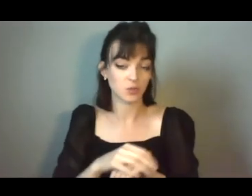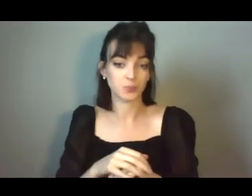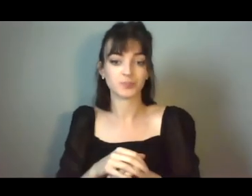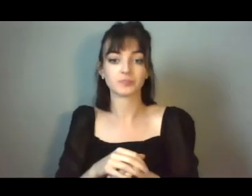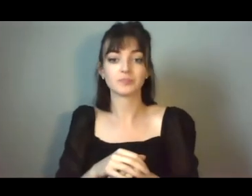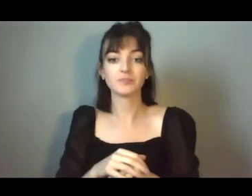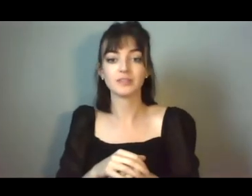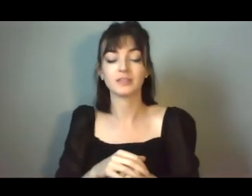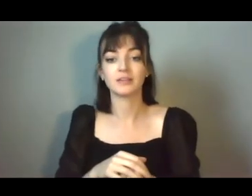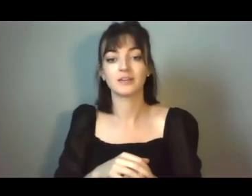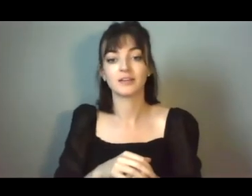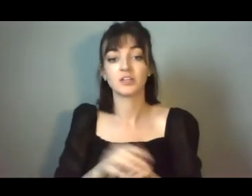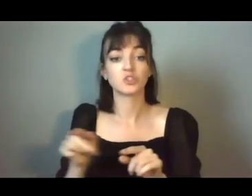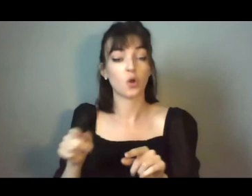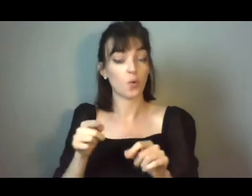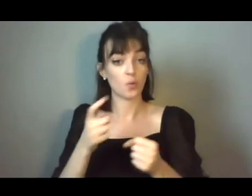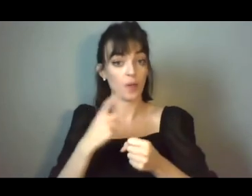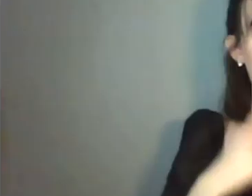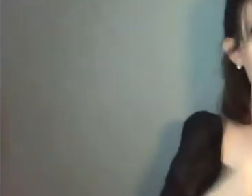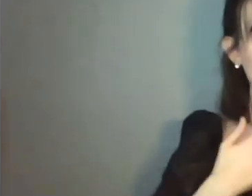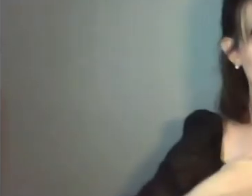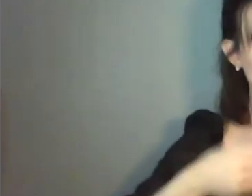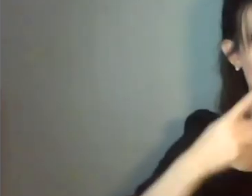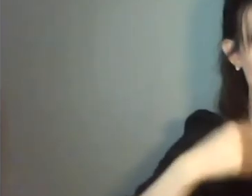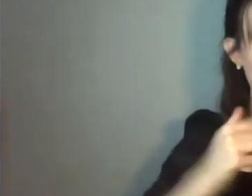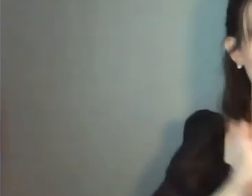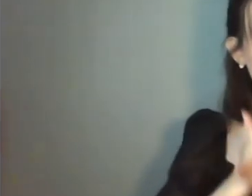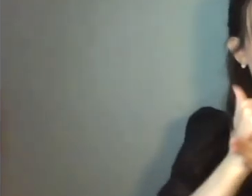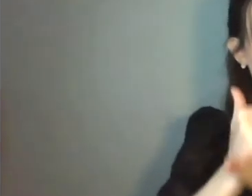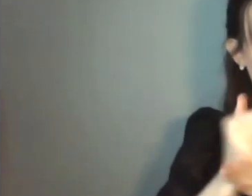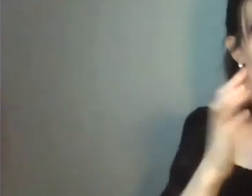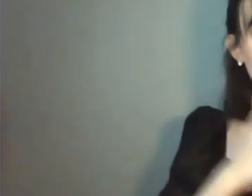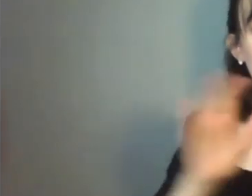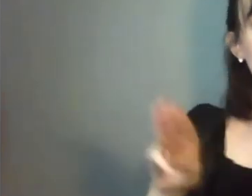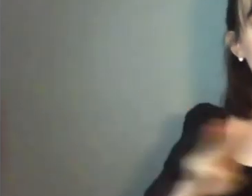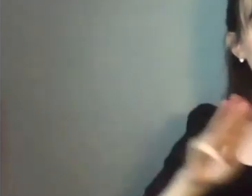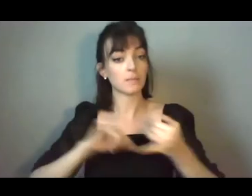again just to come back to the support for people who are generally decision supporters or decision